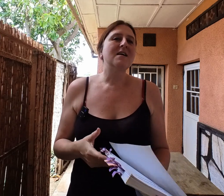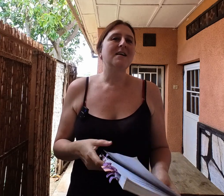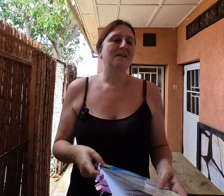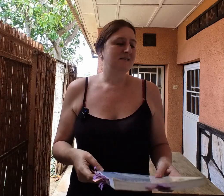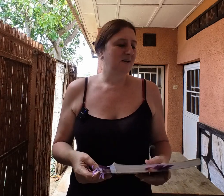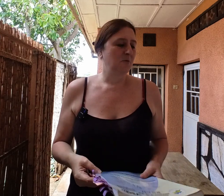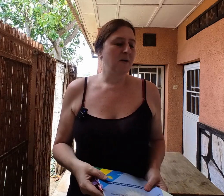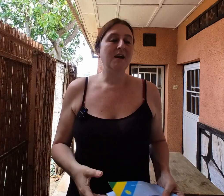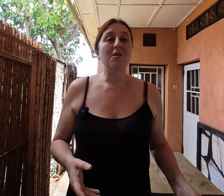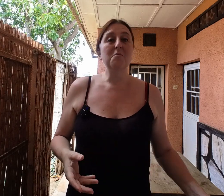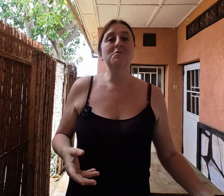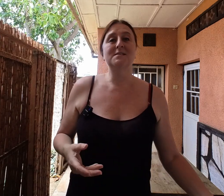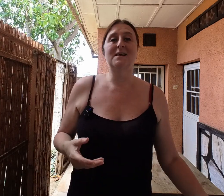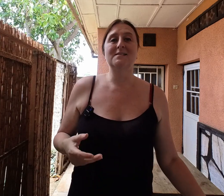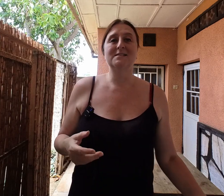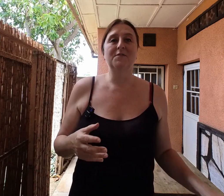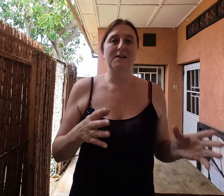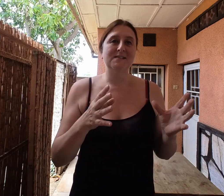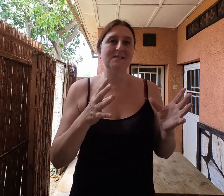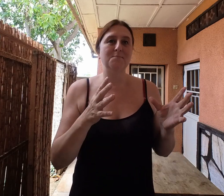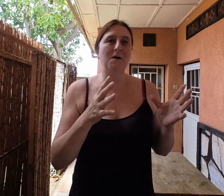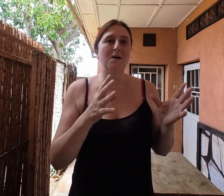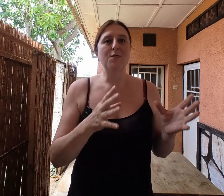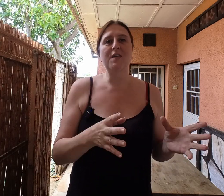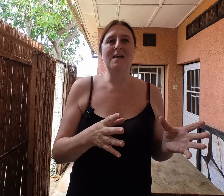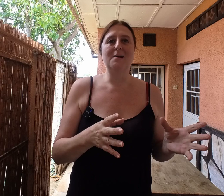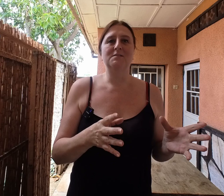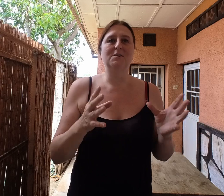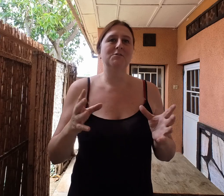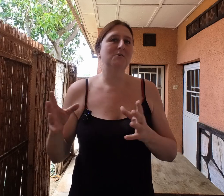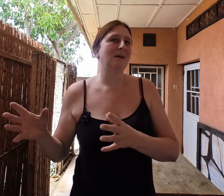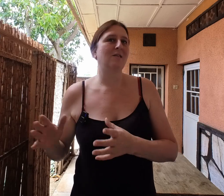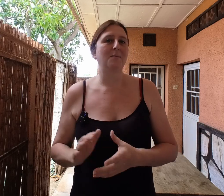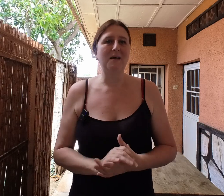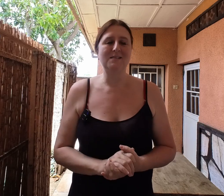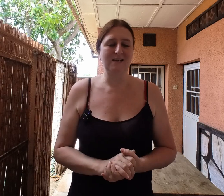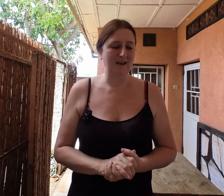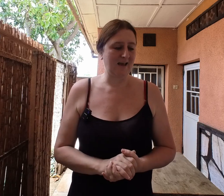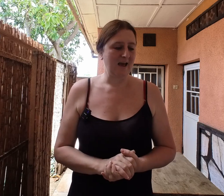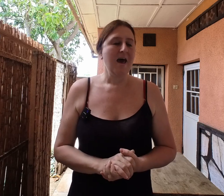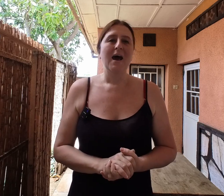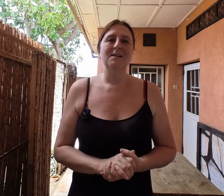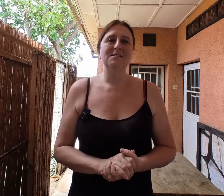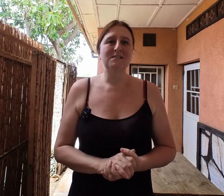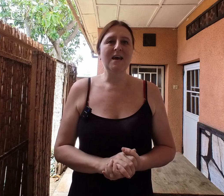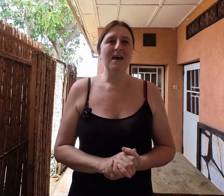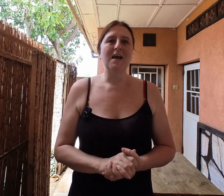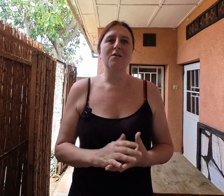I realised it would make a lot more sense if I did it by theme, so doing it thematically. Today,